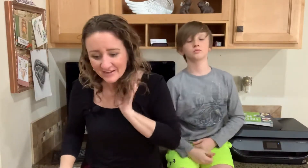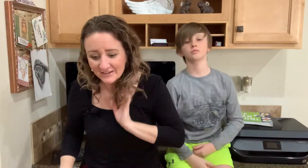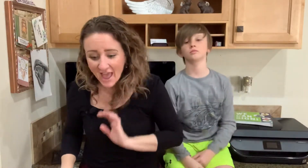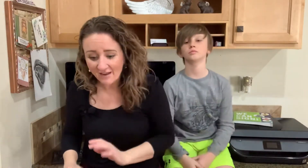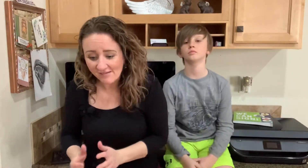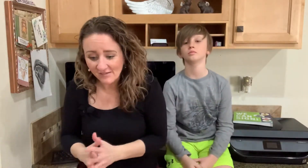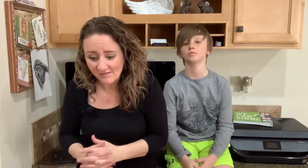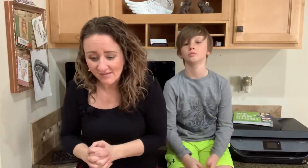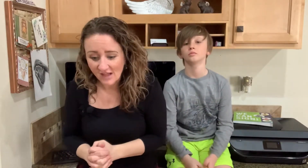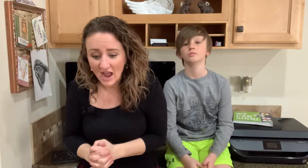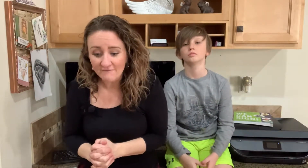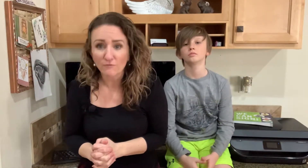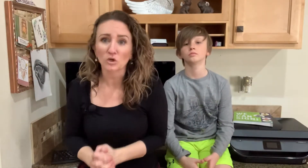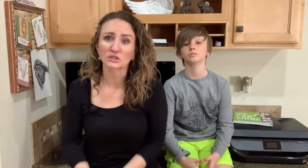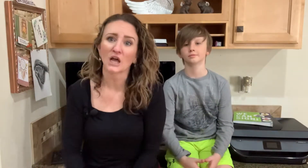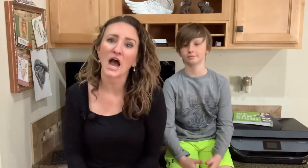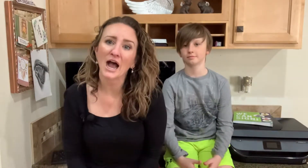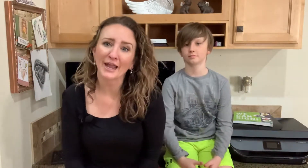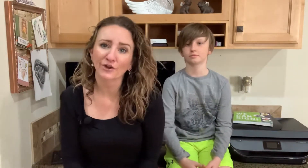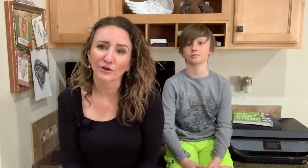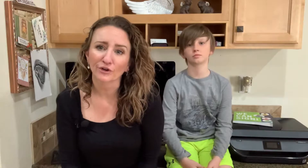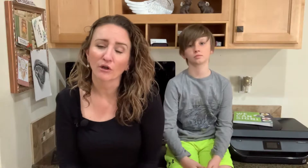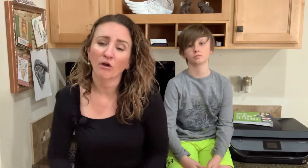Next is the sign for tired.